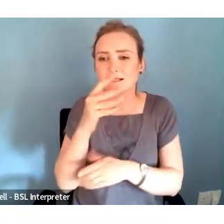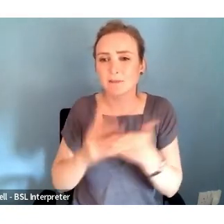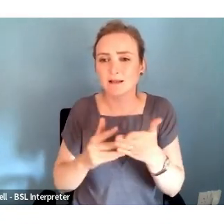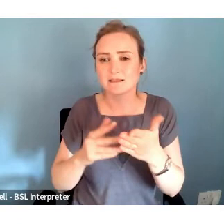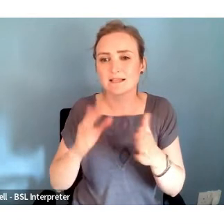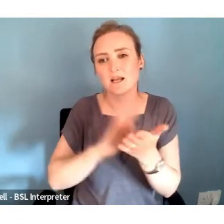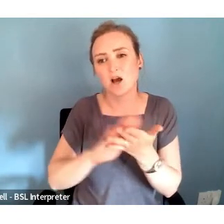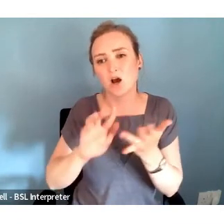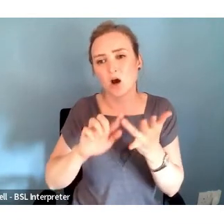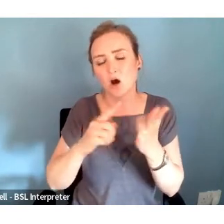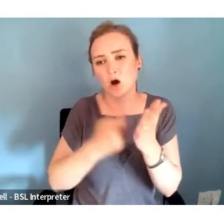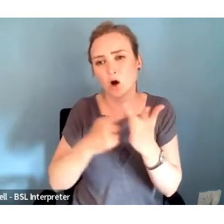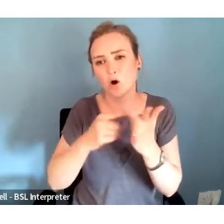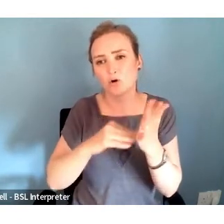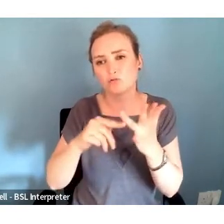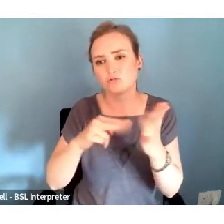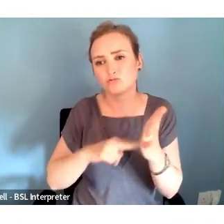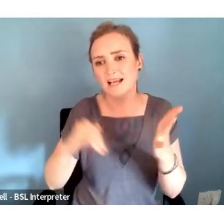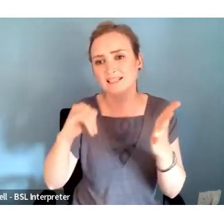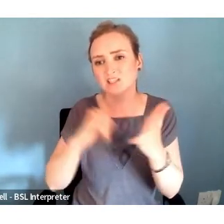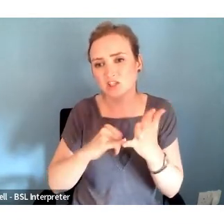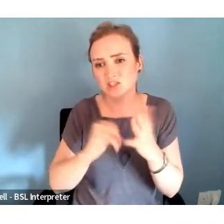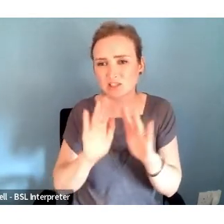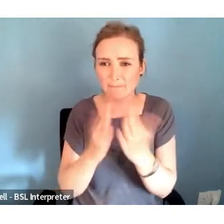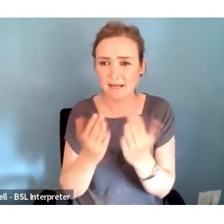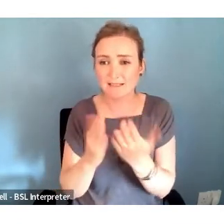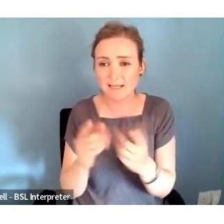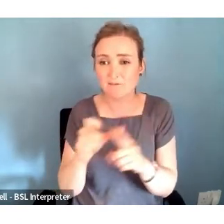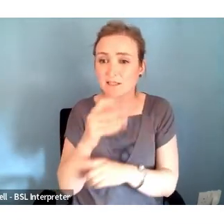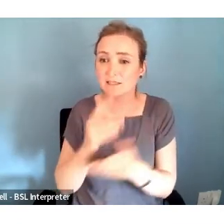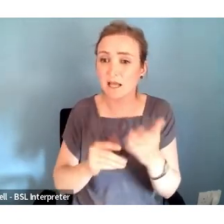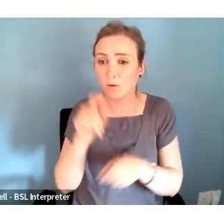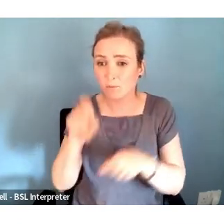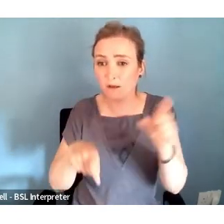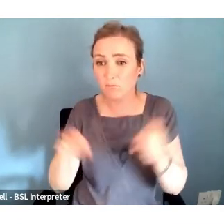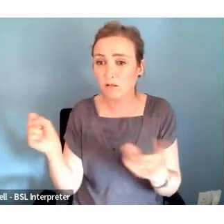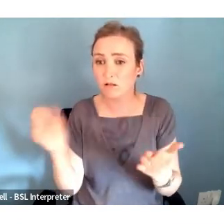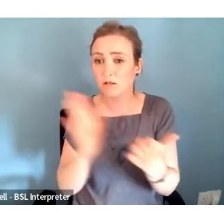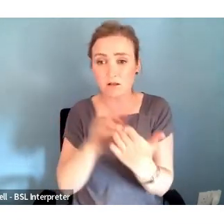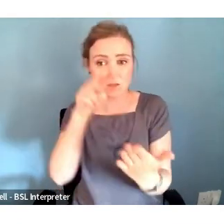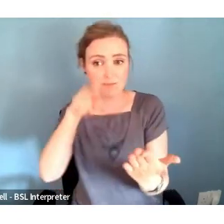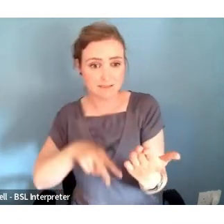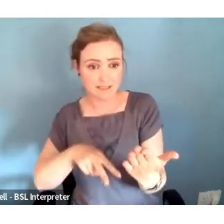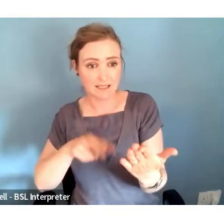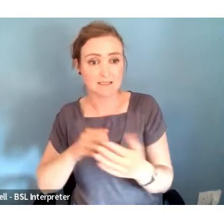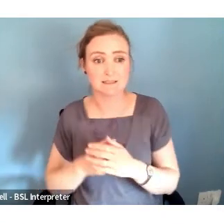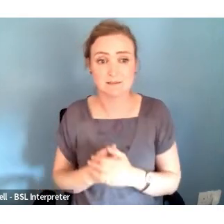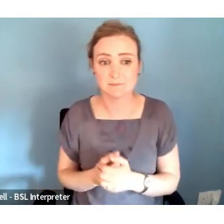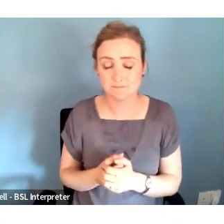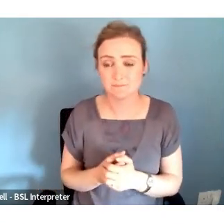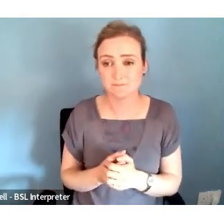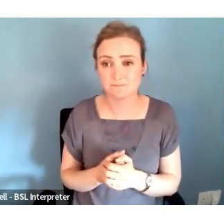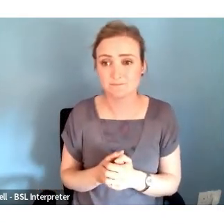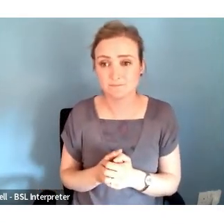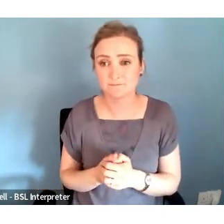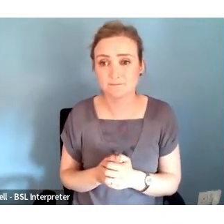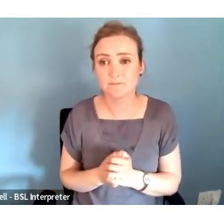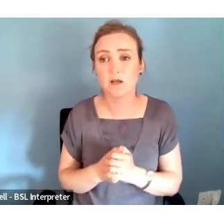disabled people. Then there might be specialist organisations in the area where you are recruiting from. So, often